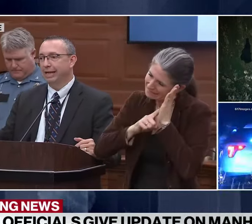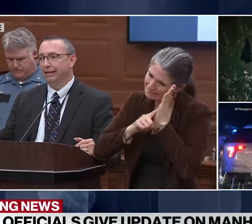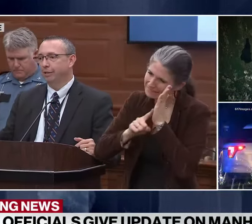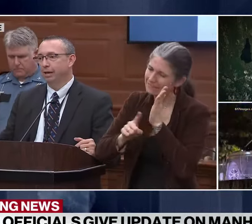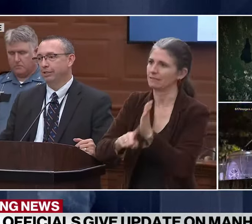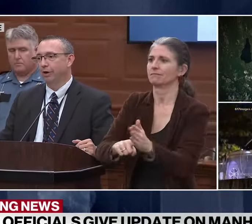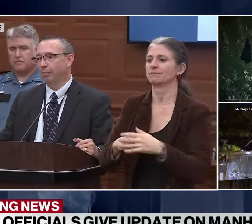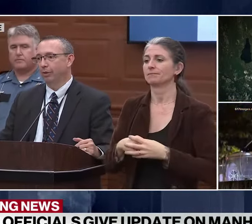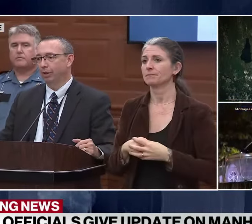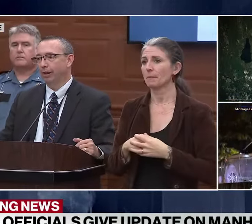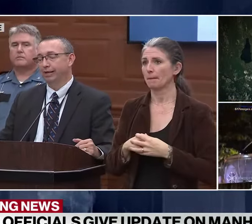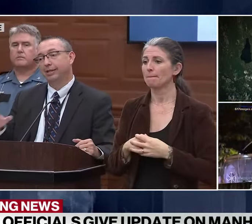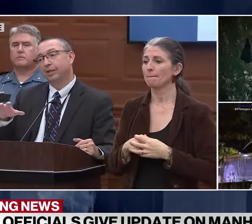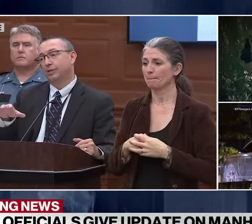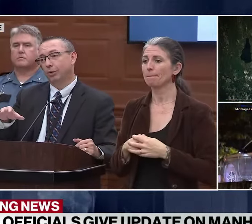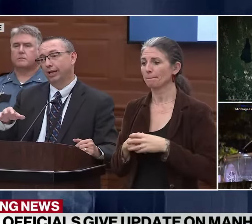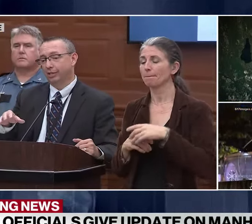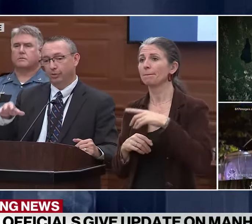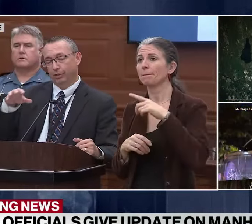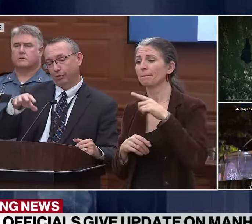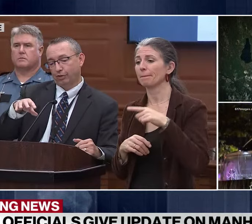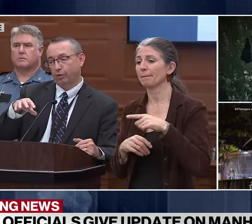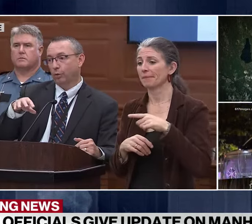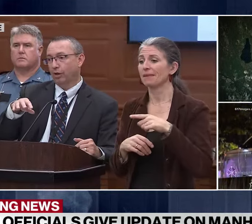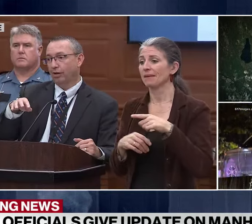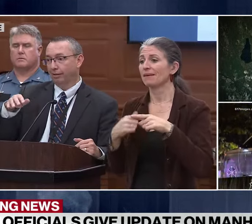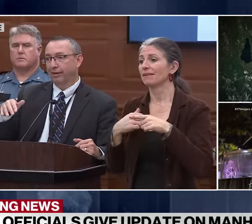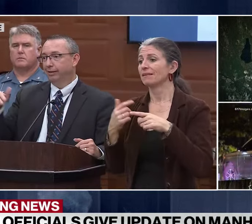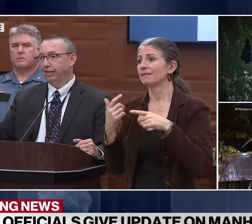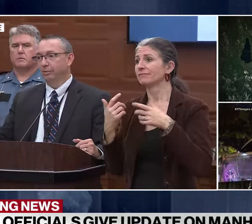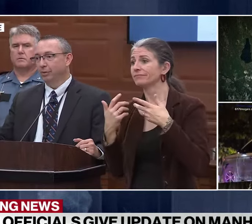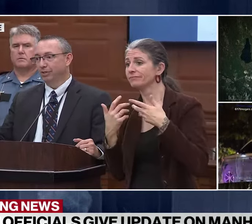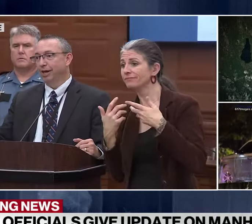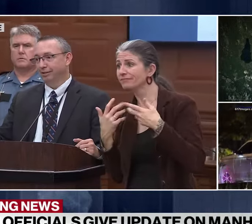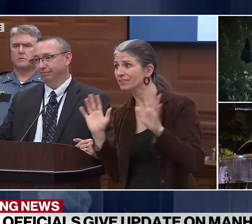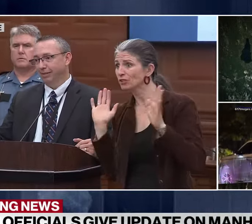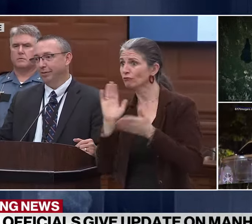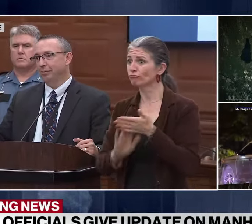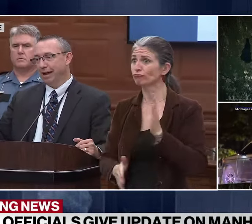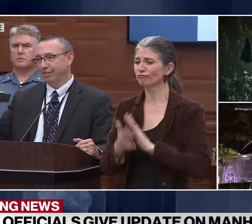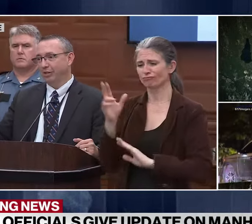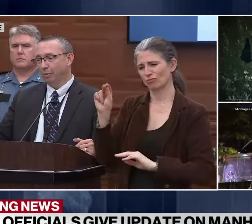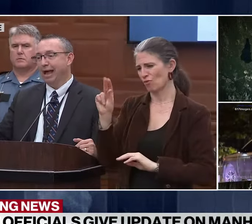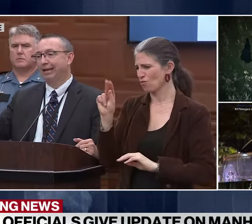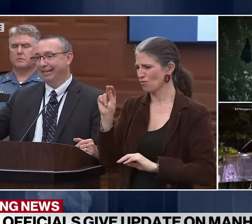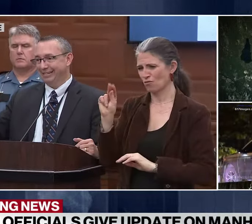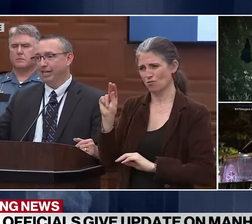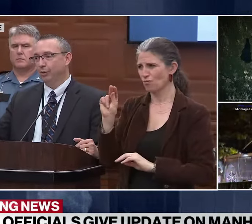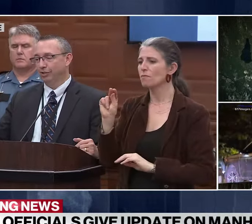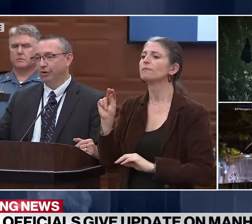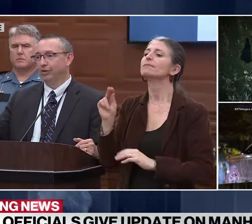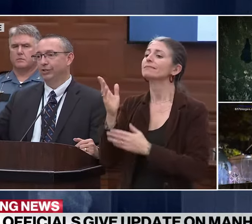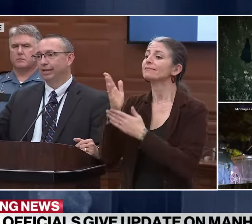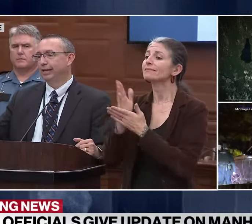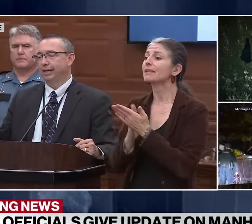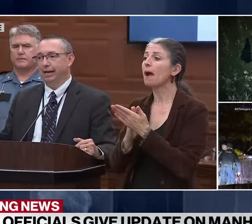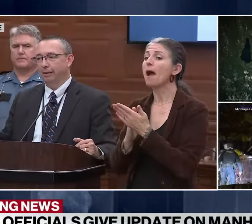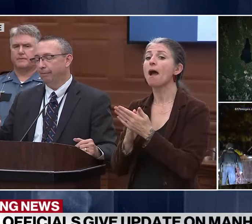THOSE THINGS UNTIL WE'RE COMFORTABLE THAT THOSE THINGS HAVE MITIGATED TO THE BEST OF OUR ABILITY.